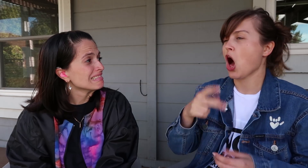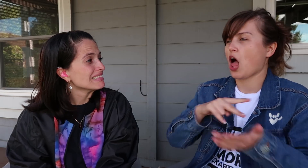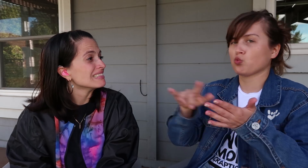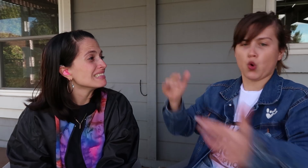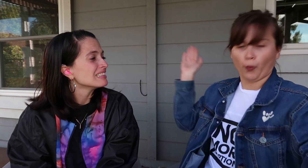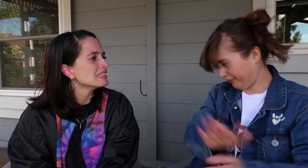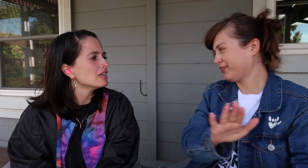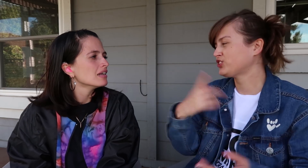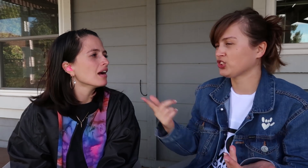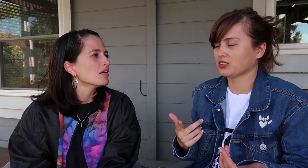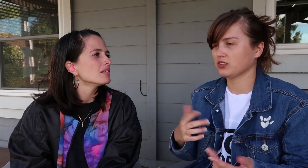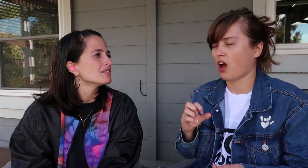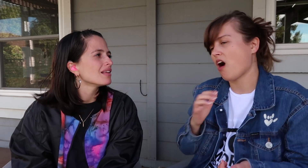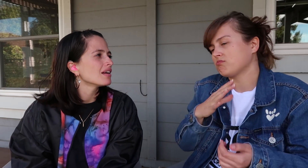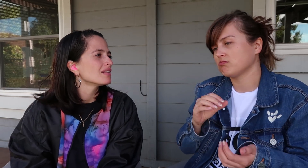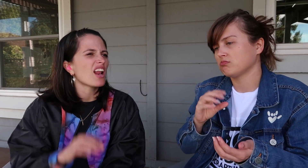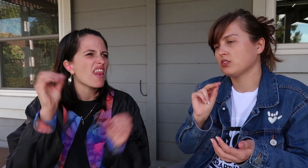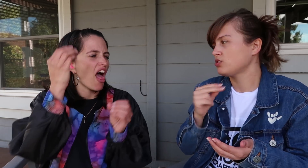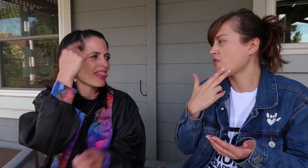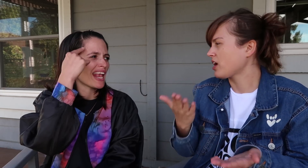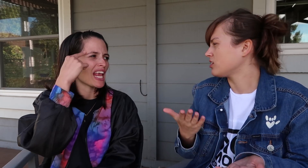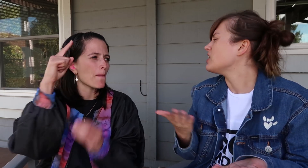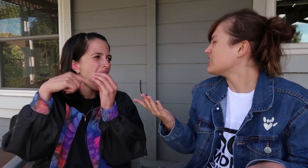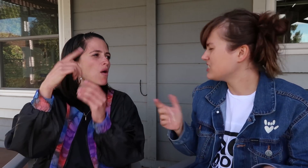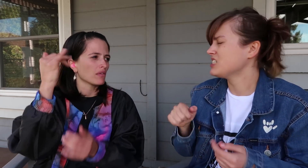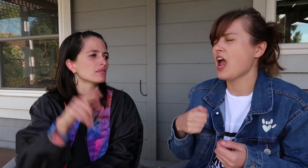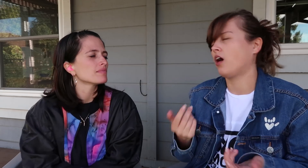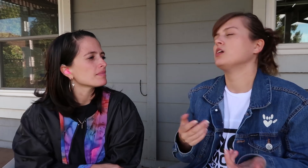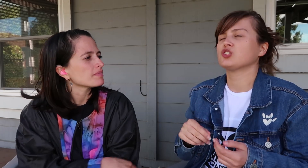He didn't angrily close it or anything. He just wasn't really thinking about it.